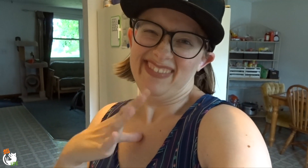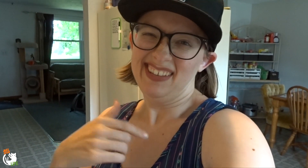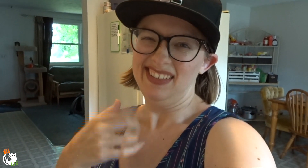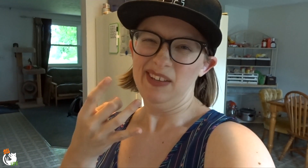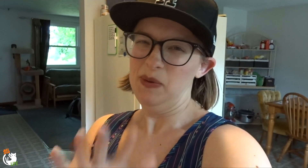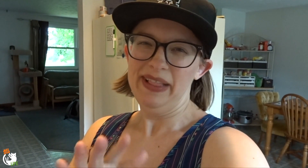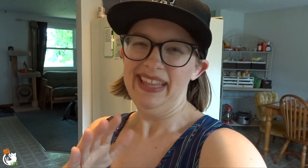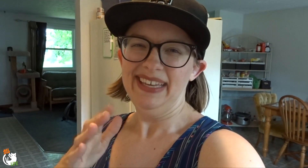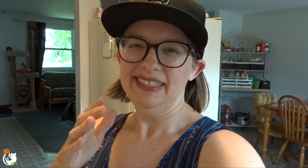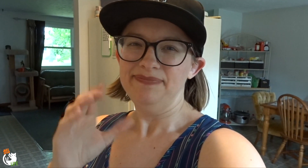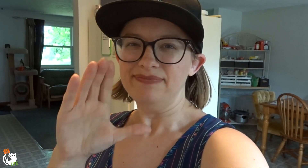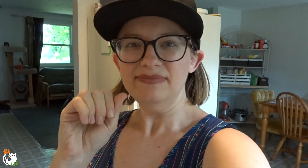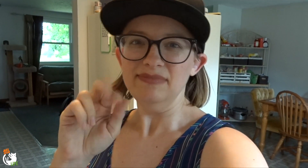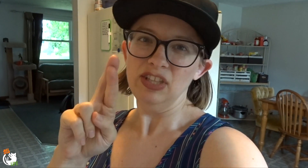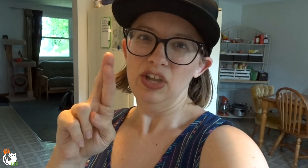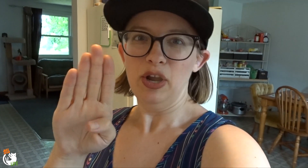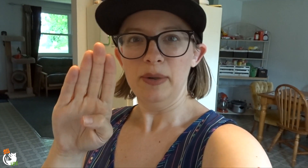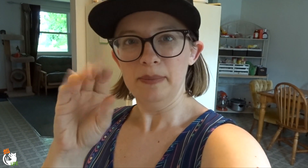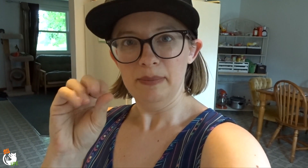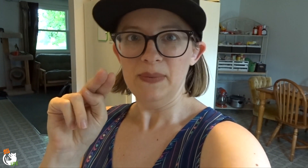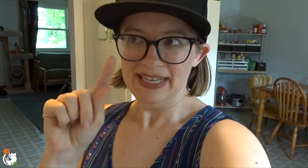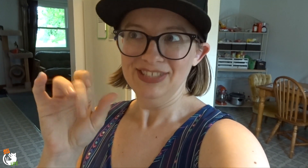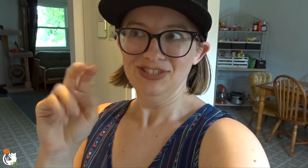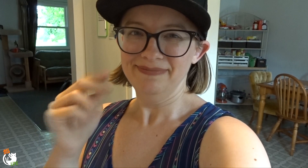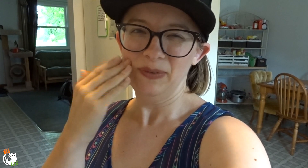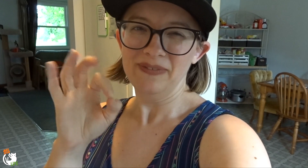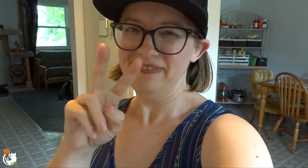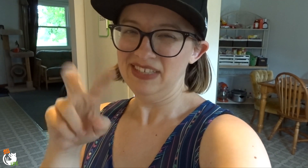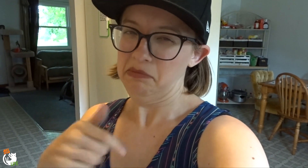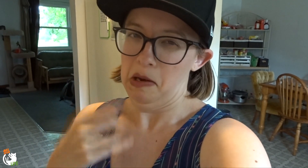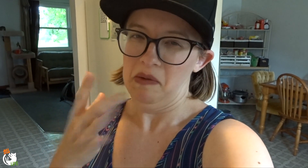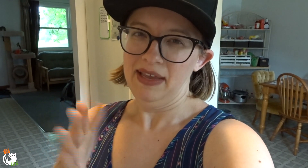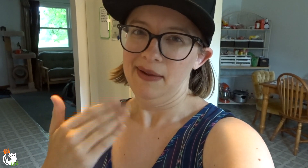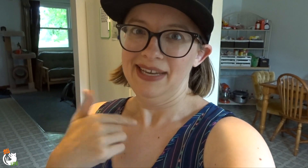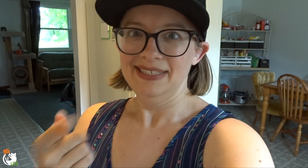Which is actually fine cause I don't like the uh... the carbonation, the fizz part.